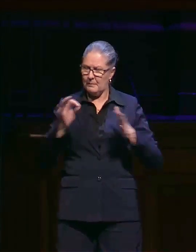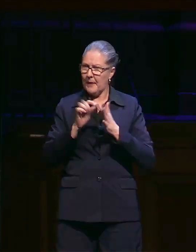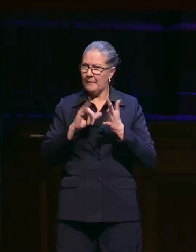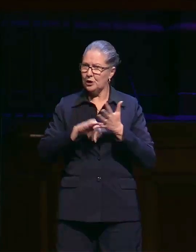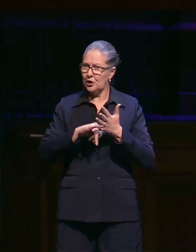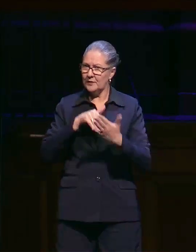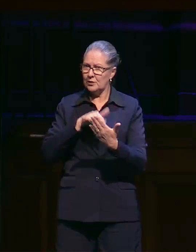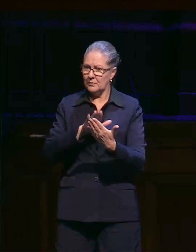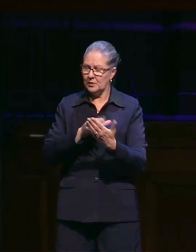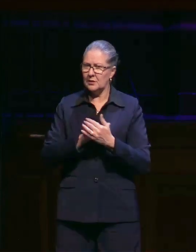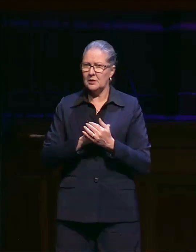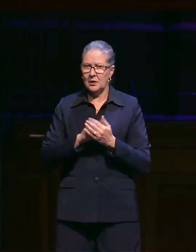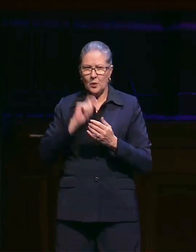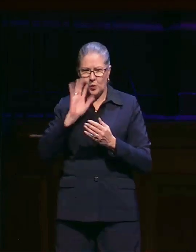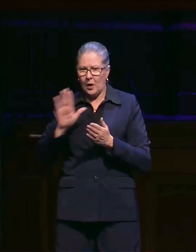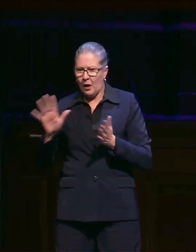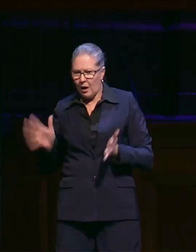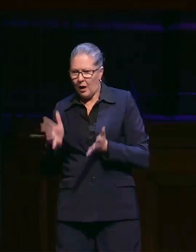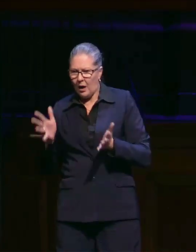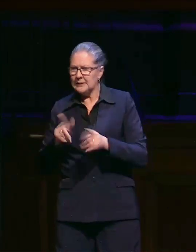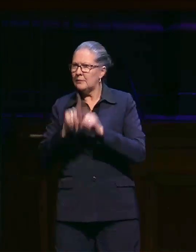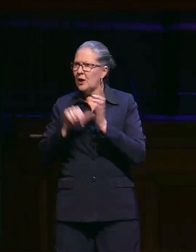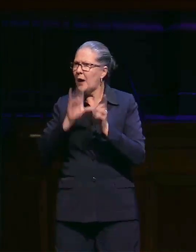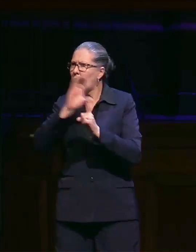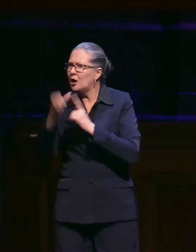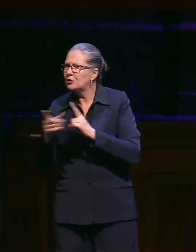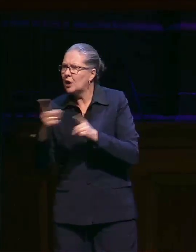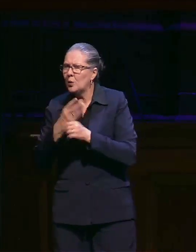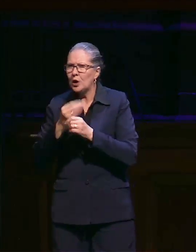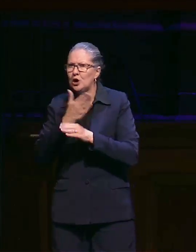complemented by cultural change with the new Act acknowledging there